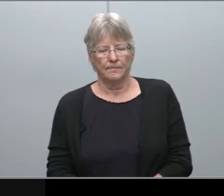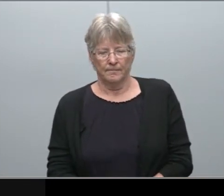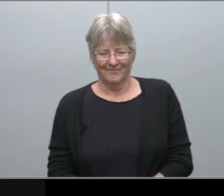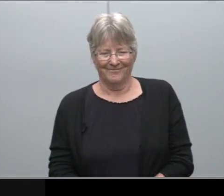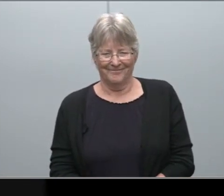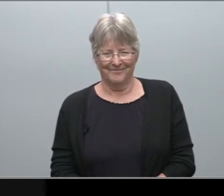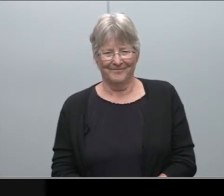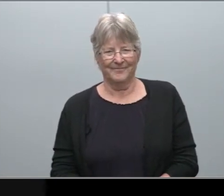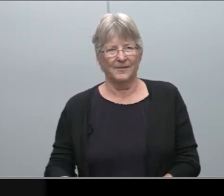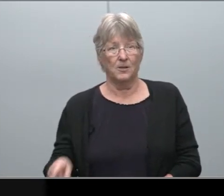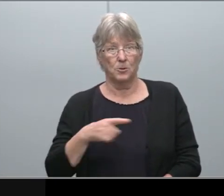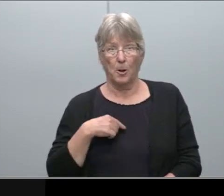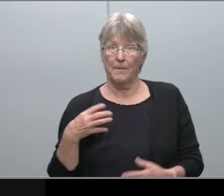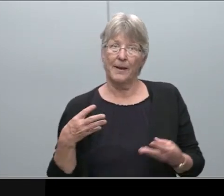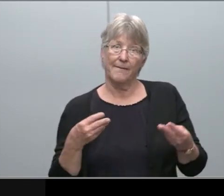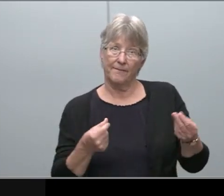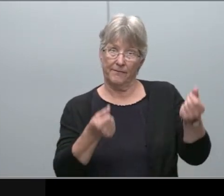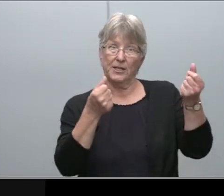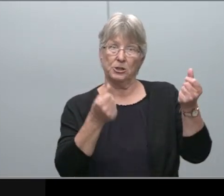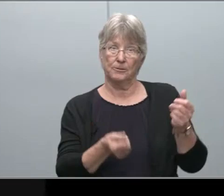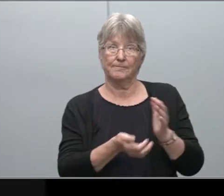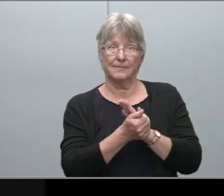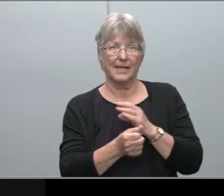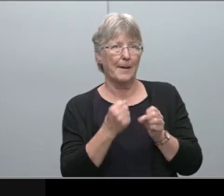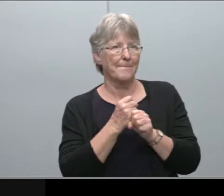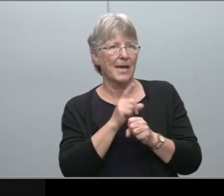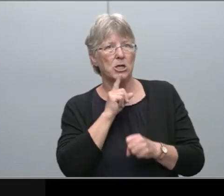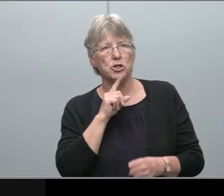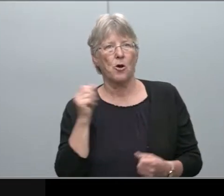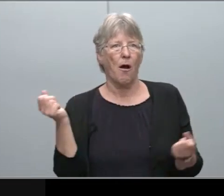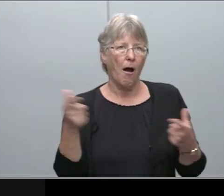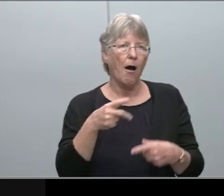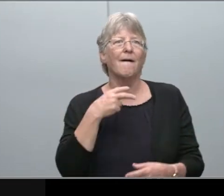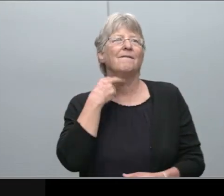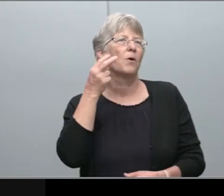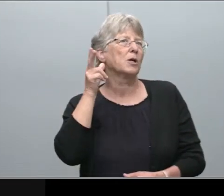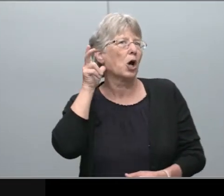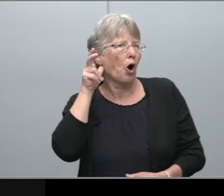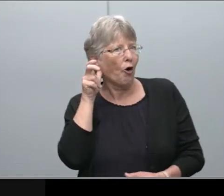so that there is some thoughtful ways in which we are informing budget decisions.